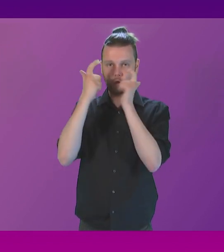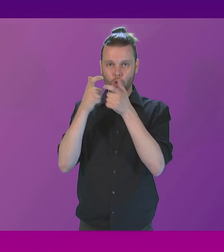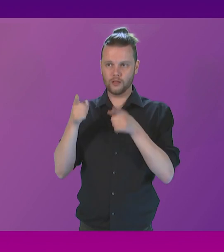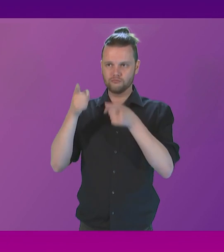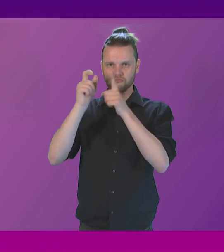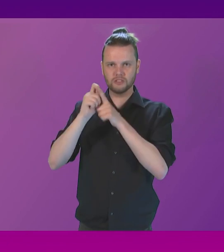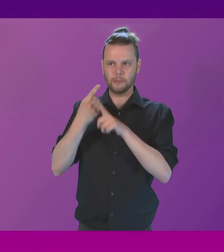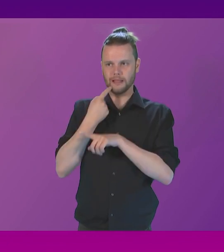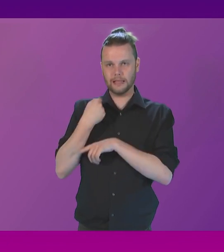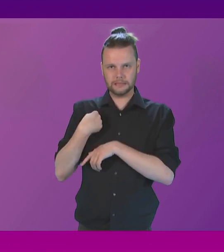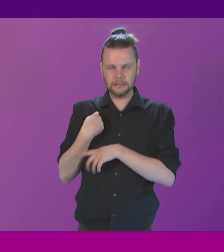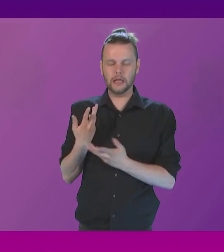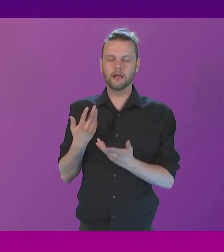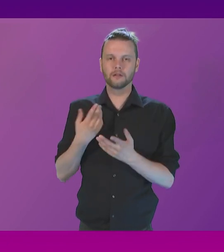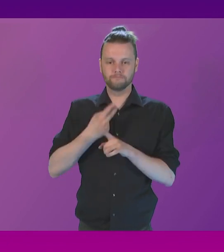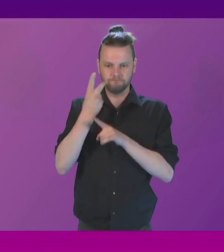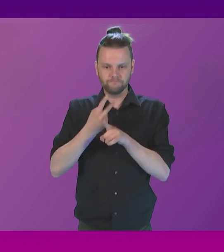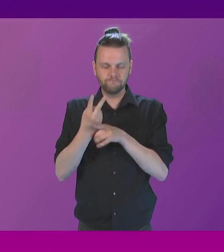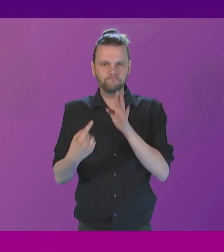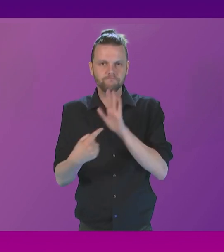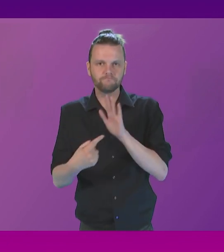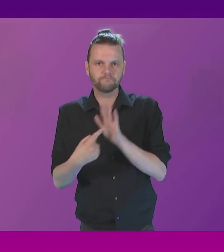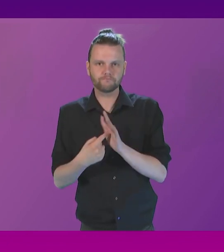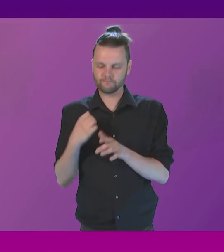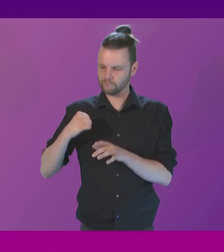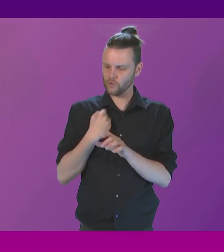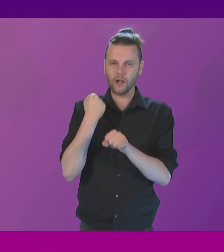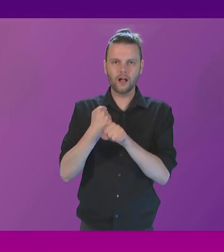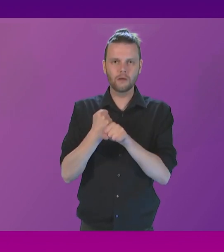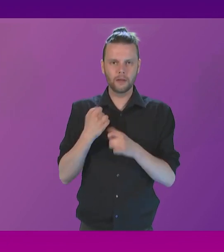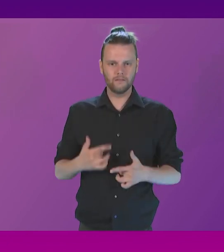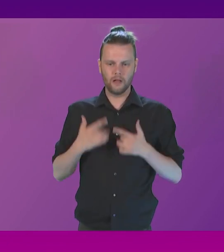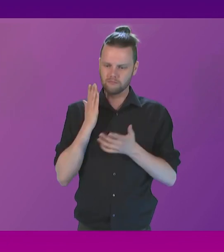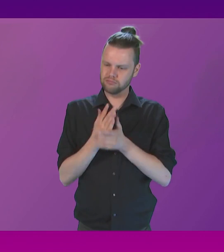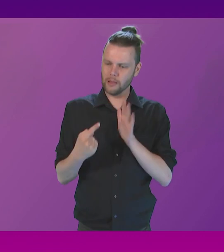just yesterday to reiterate the importance that the Scottish Government places on the use of fair